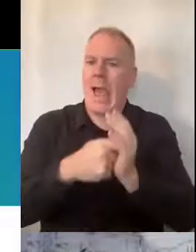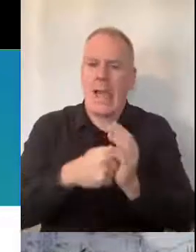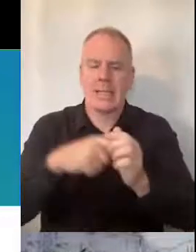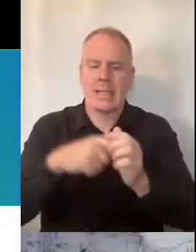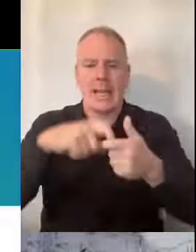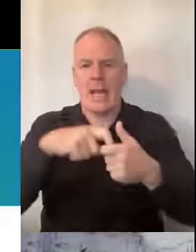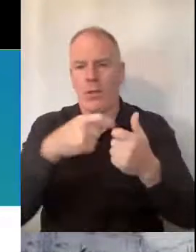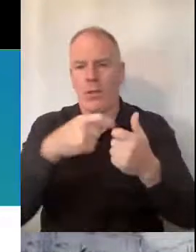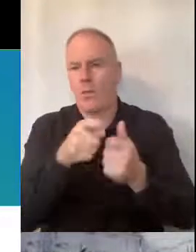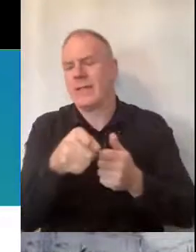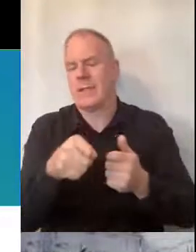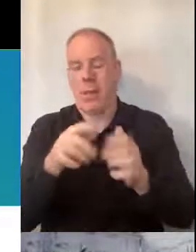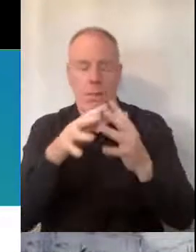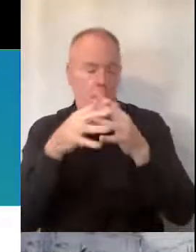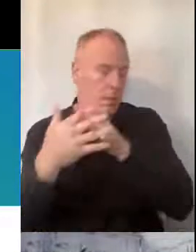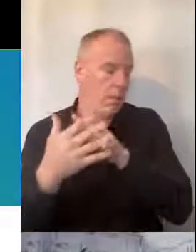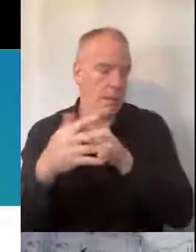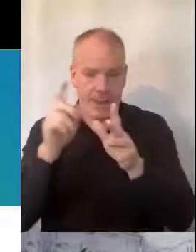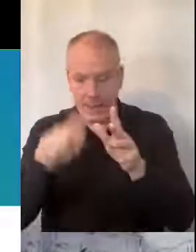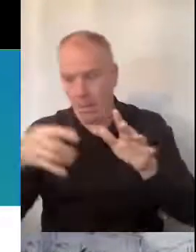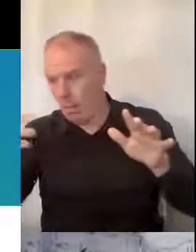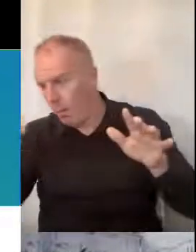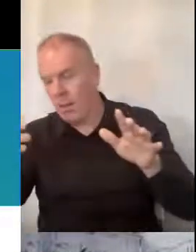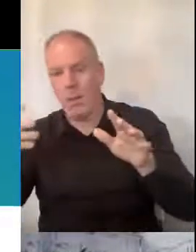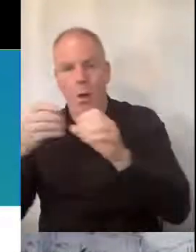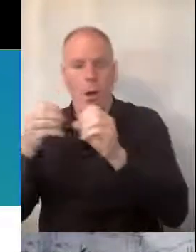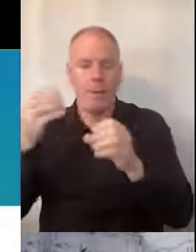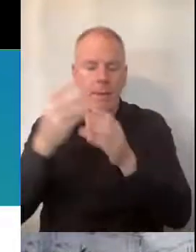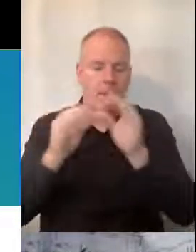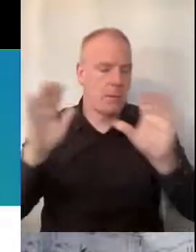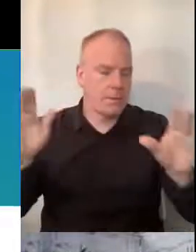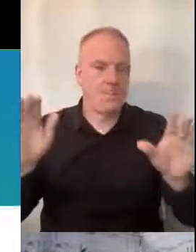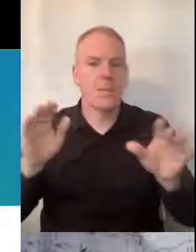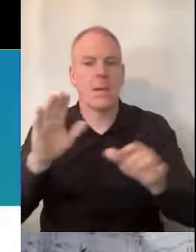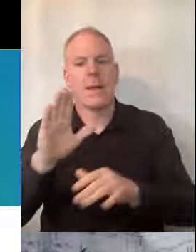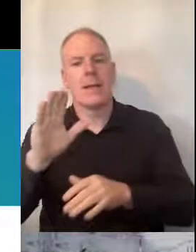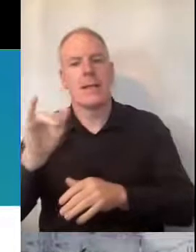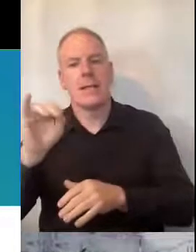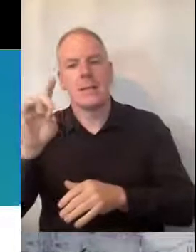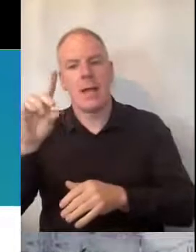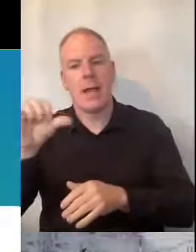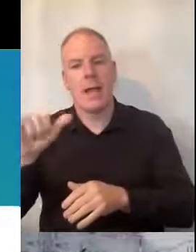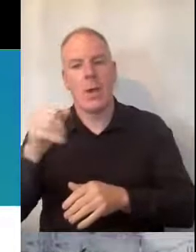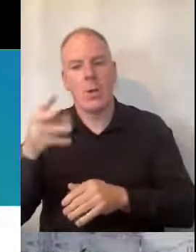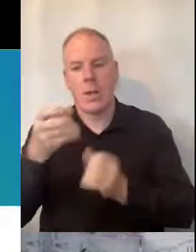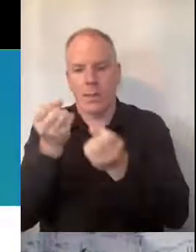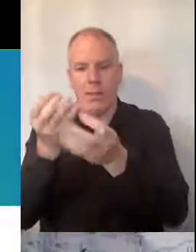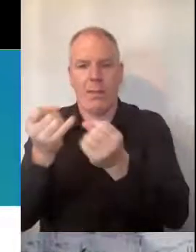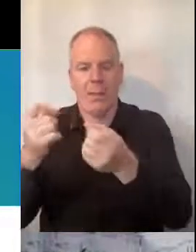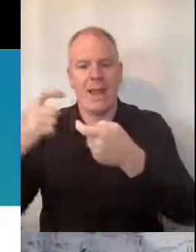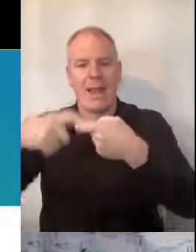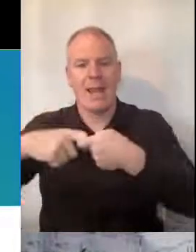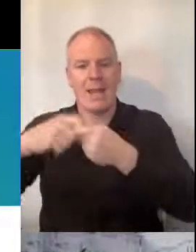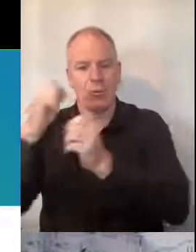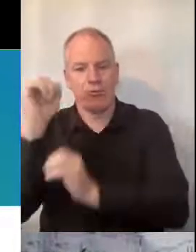I think it can get very confusing for people and start opening things, but Lydia will share the link tree. I have a lot of resources to a lot of